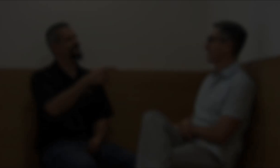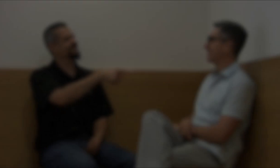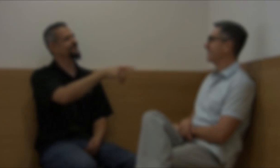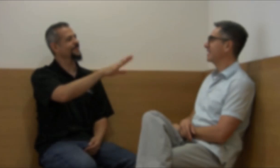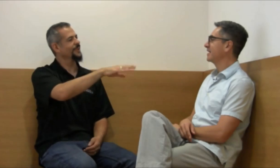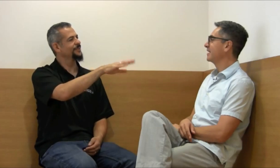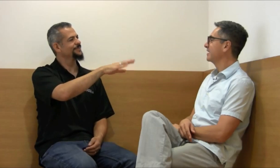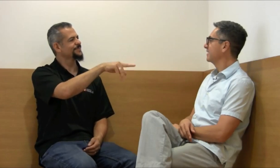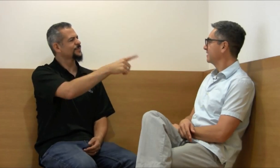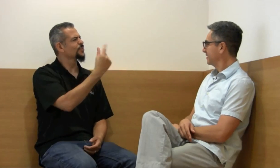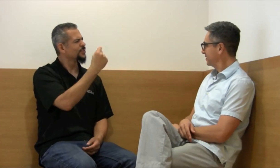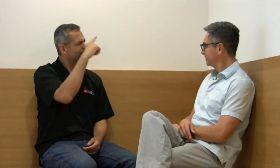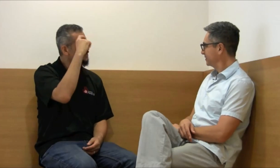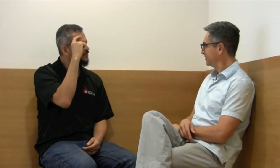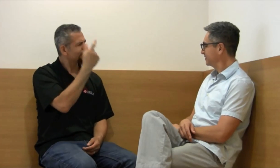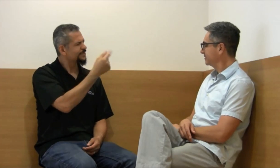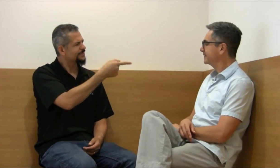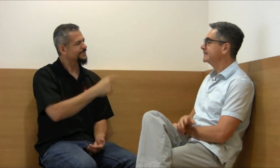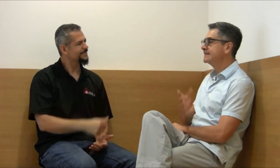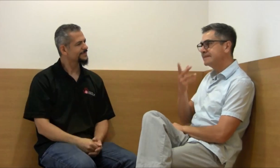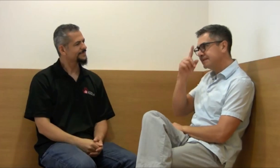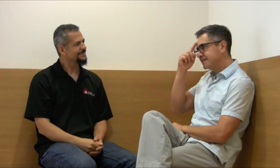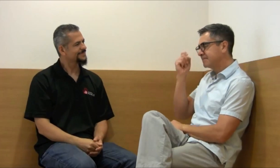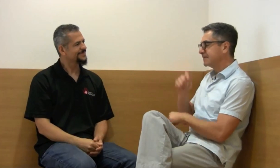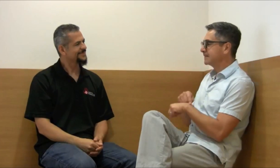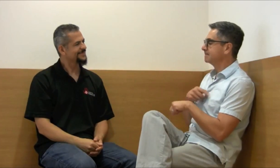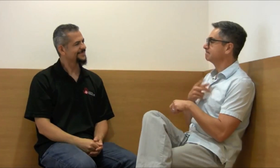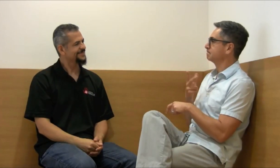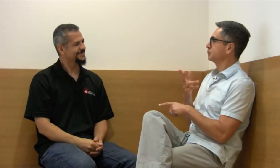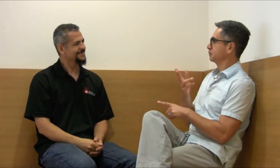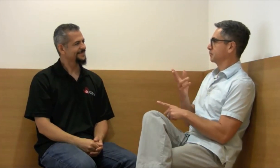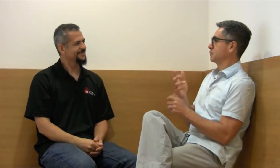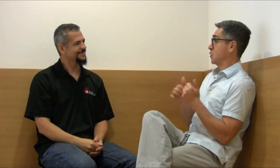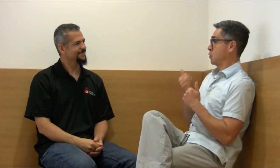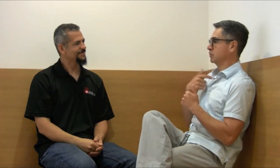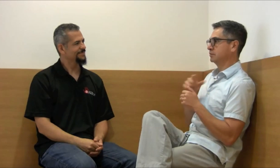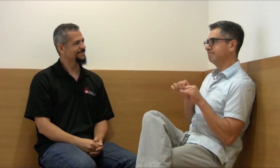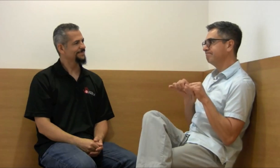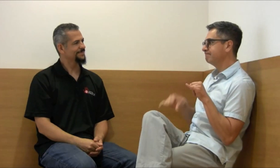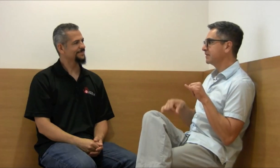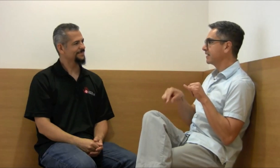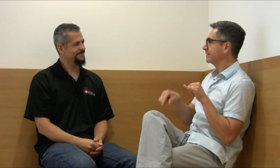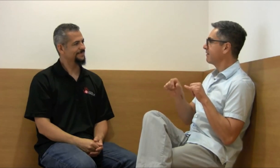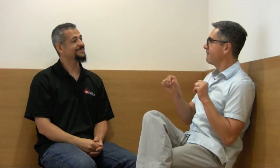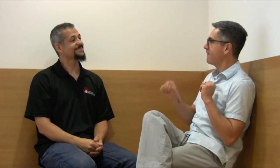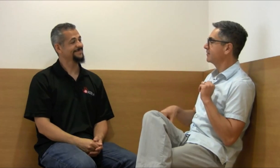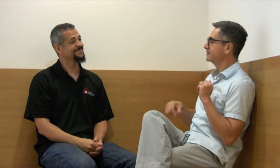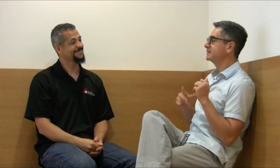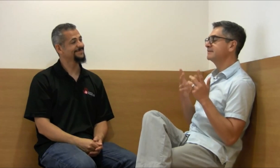Hey, David. What are your plans for the summer? For this summer, my plans are to stay in Austin.